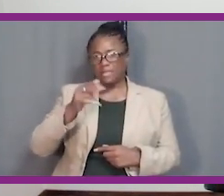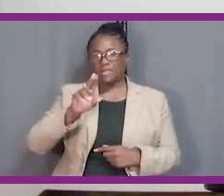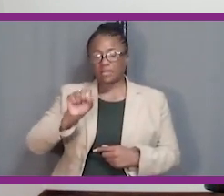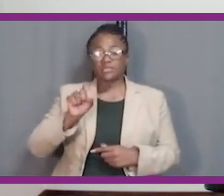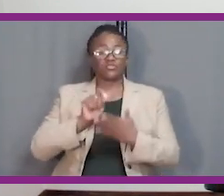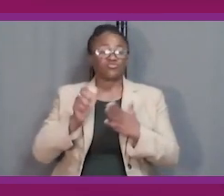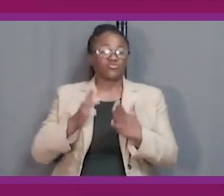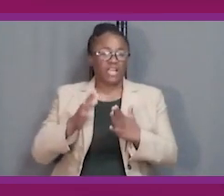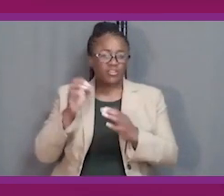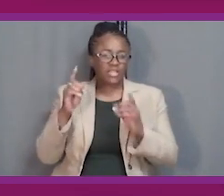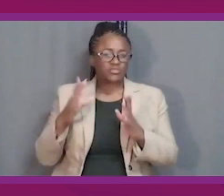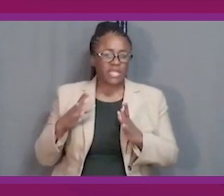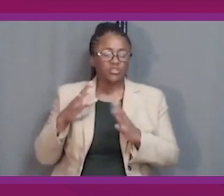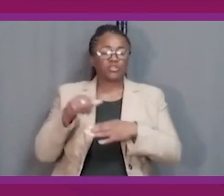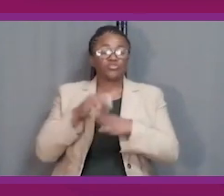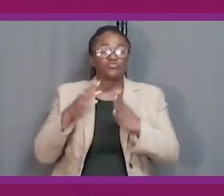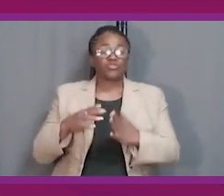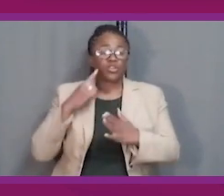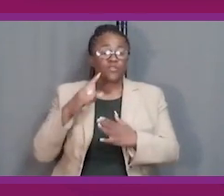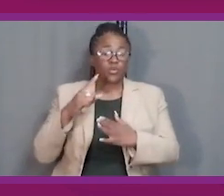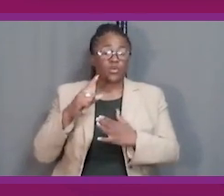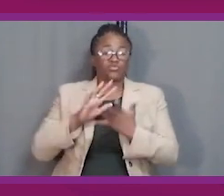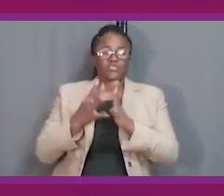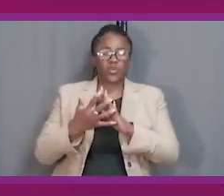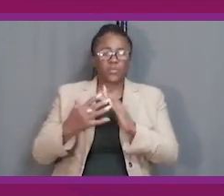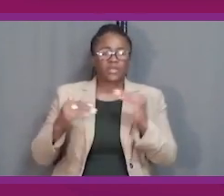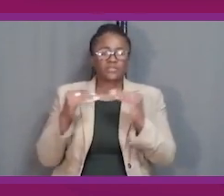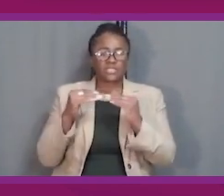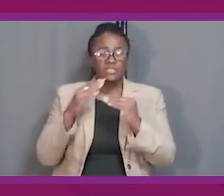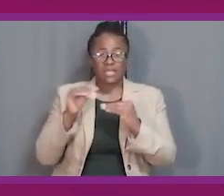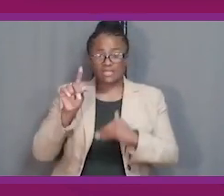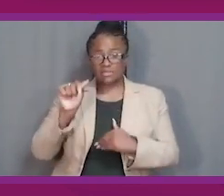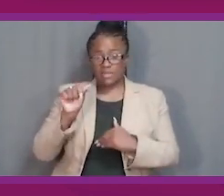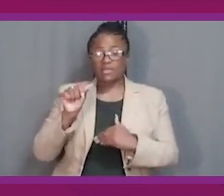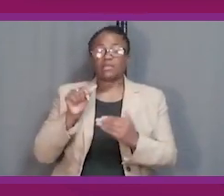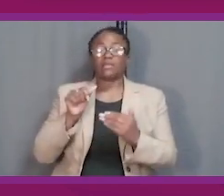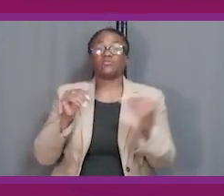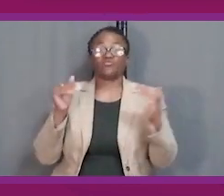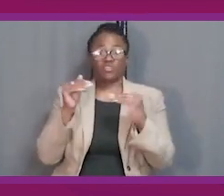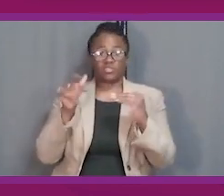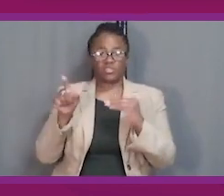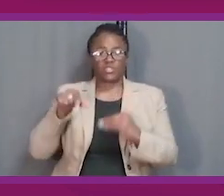justice. She is a queer physically disabled Korean transracial and transnational adoptee